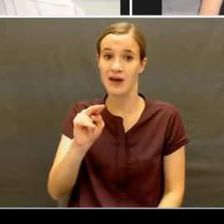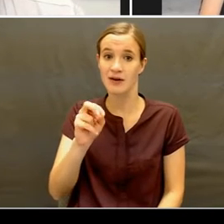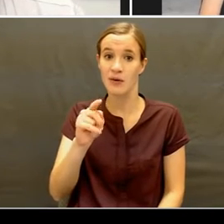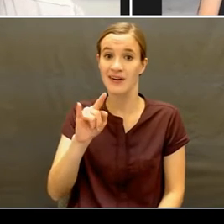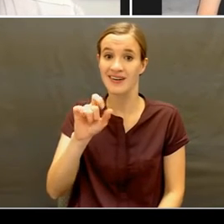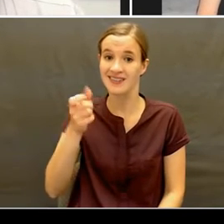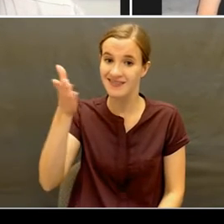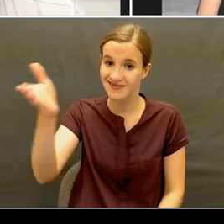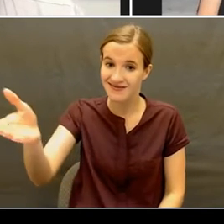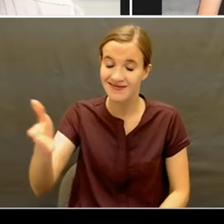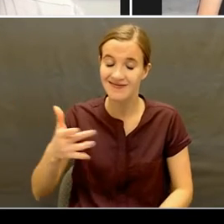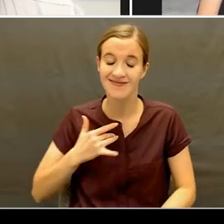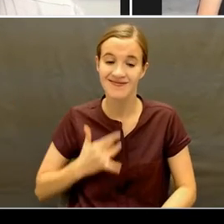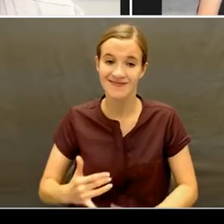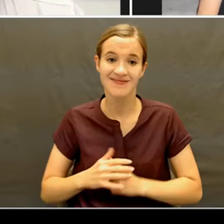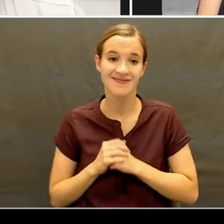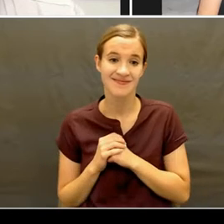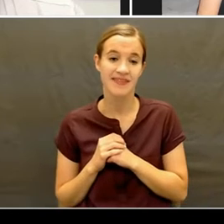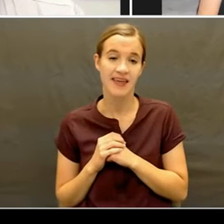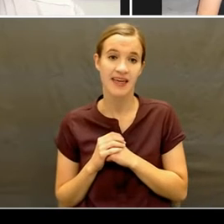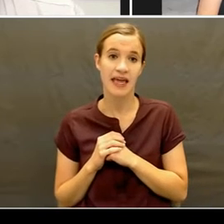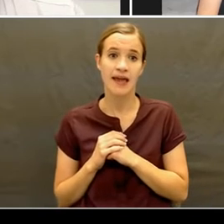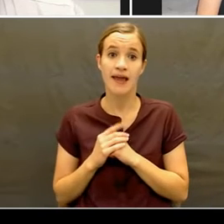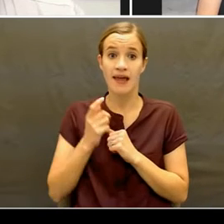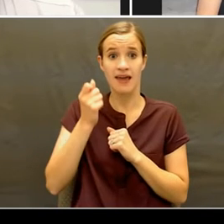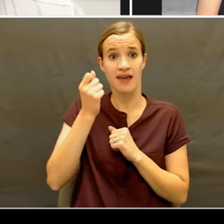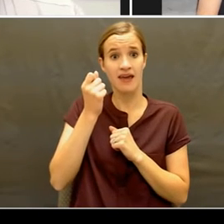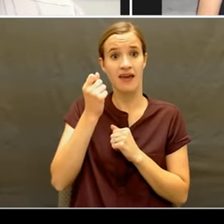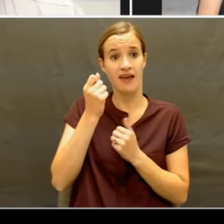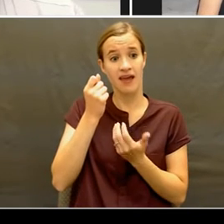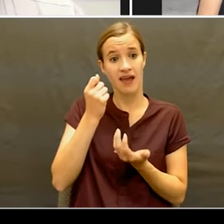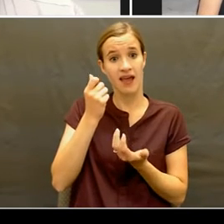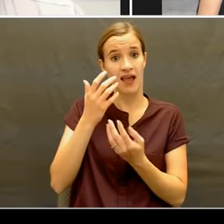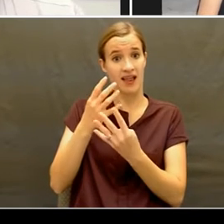know that there are so many people with disabilities and that, and it also includes people